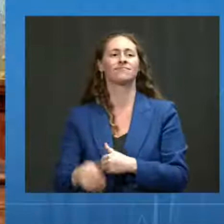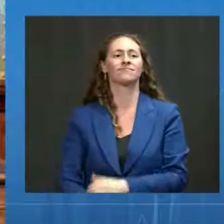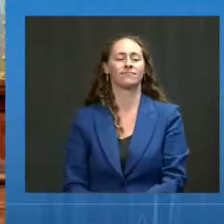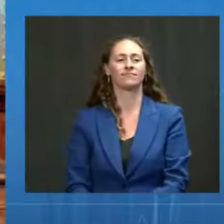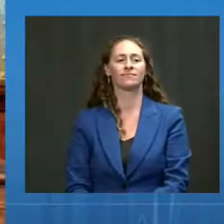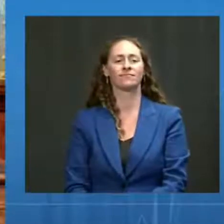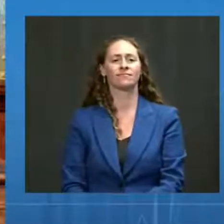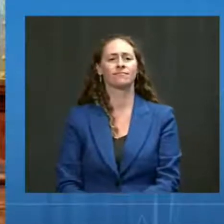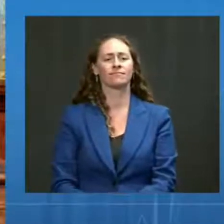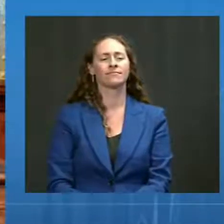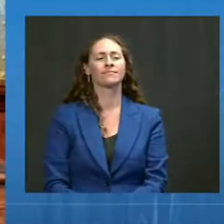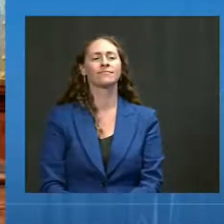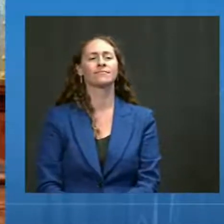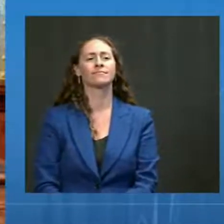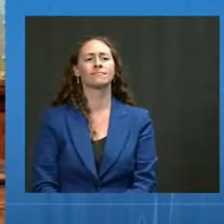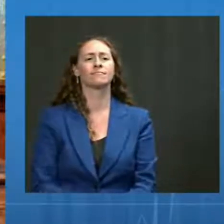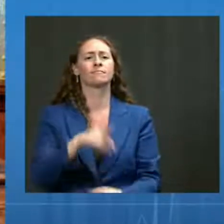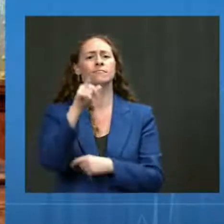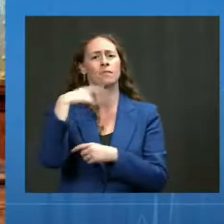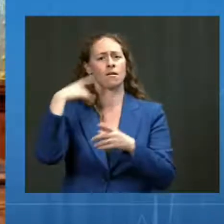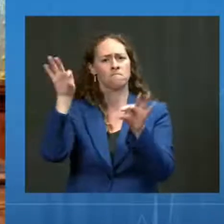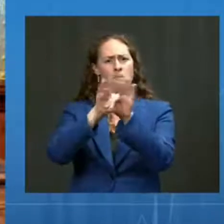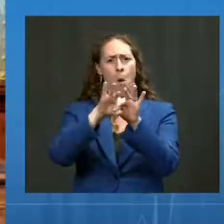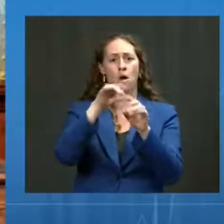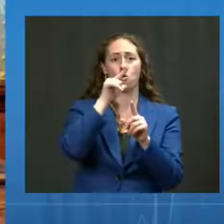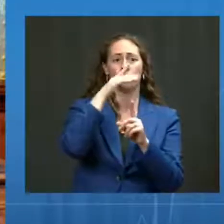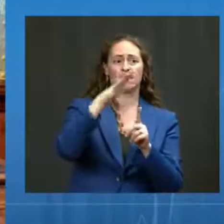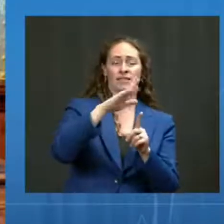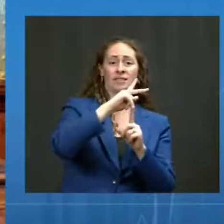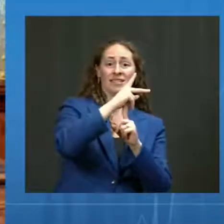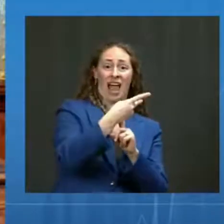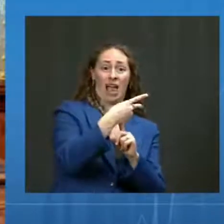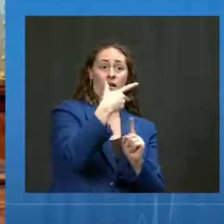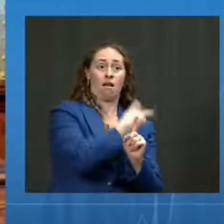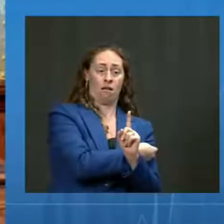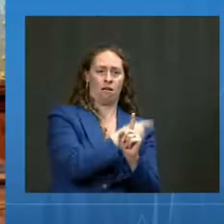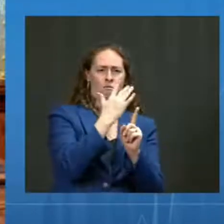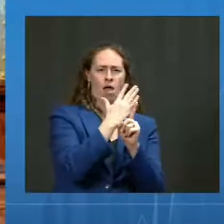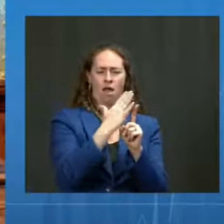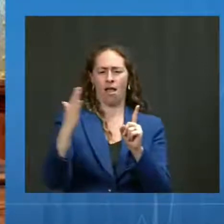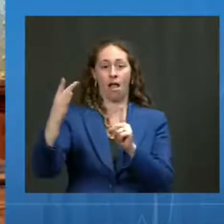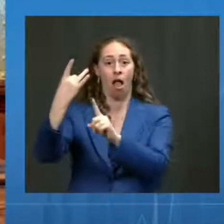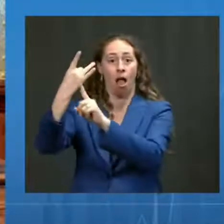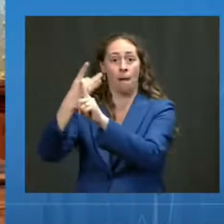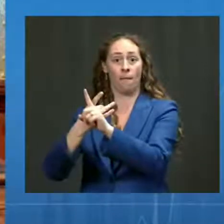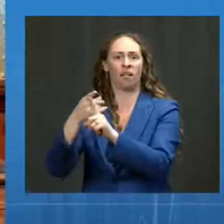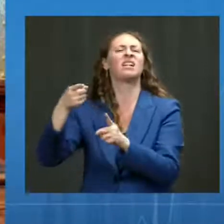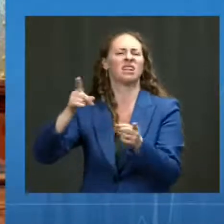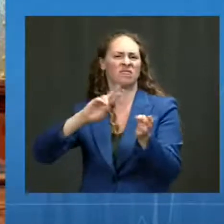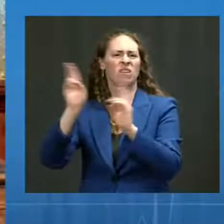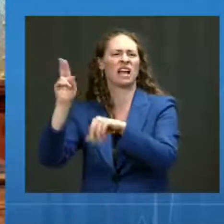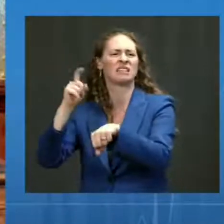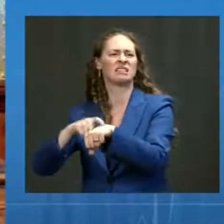MONTHS AFTER THE SECOND SHOT OF THE MRNA VACCINE.